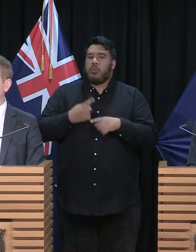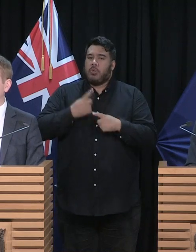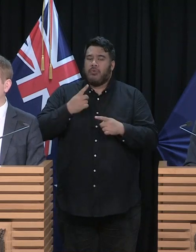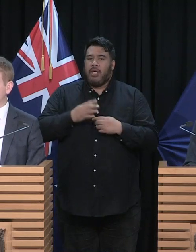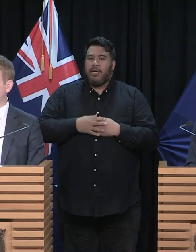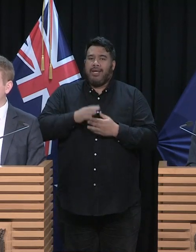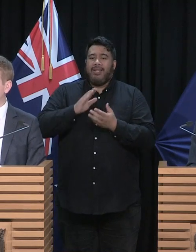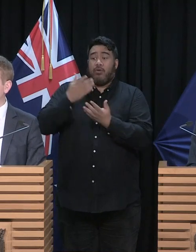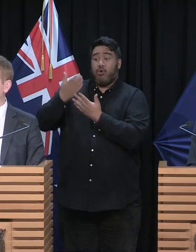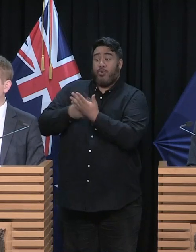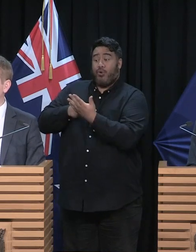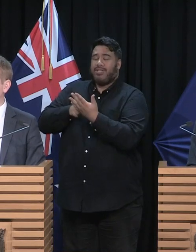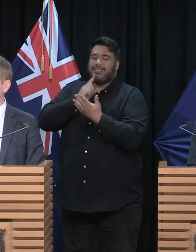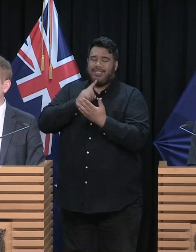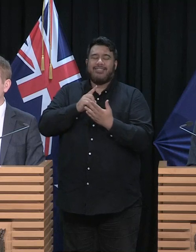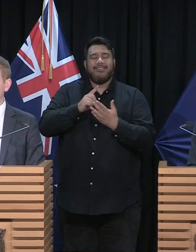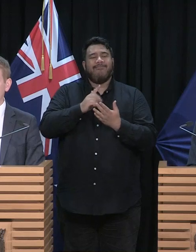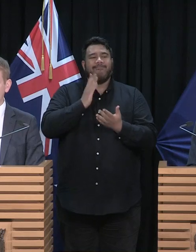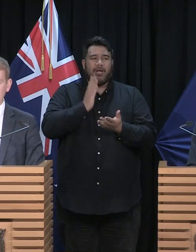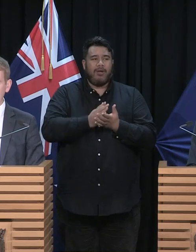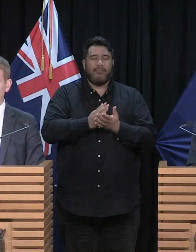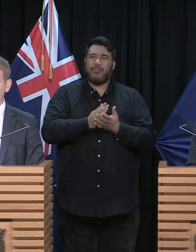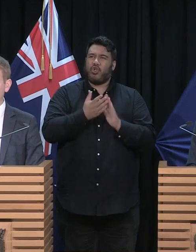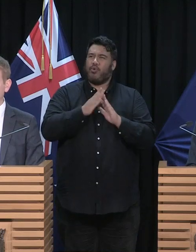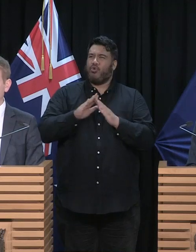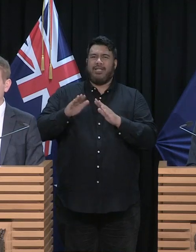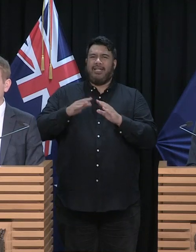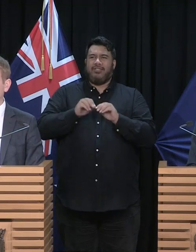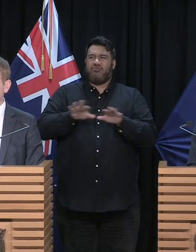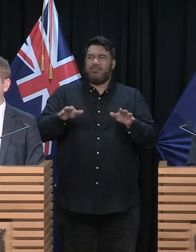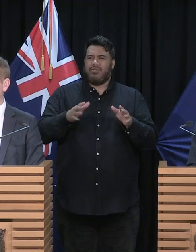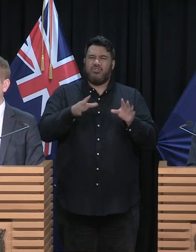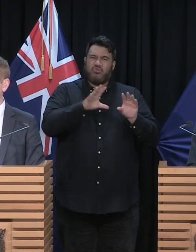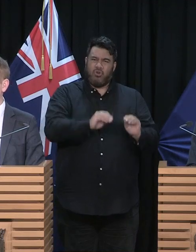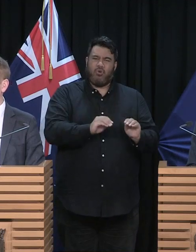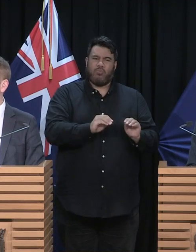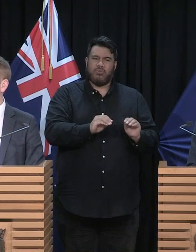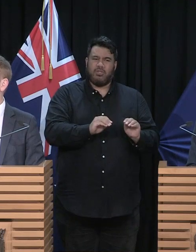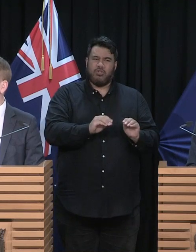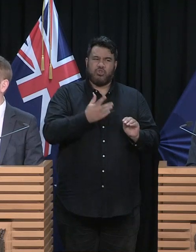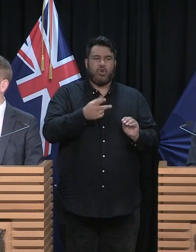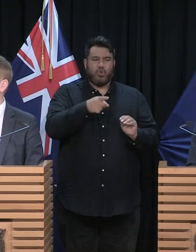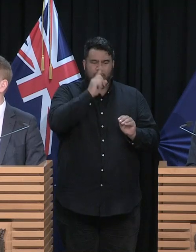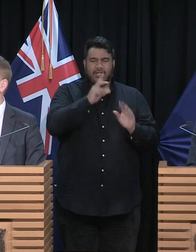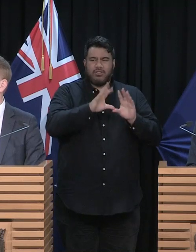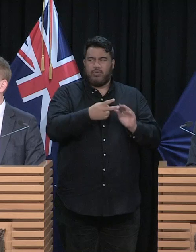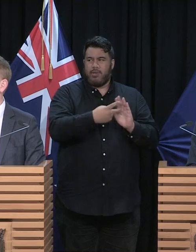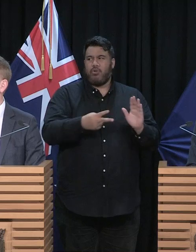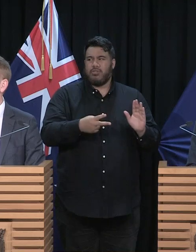to keep people safe during the early stages of COVID-19. The report's clear that the ministry could have tightened up once we didn't have